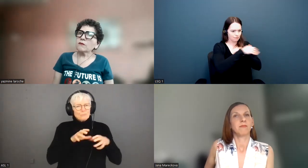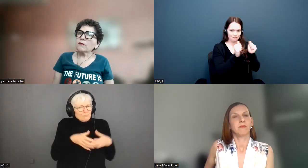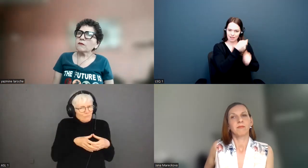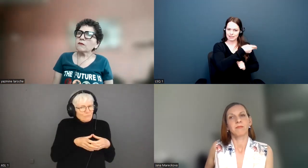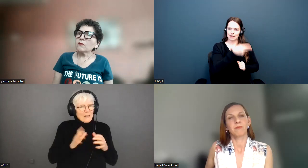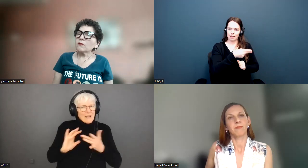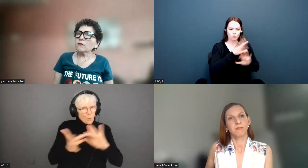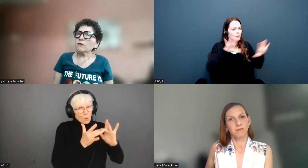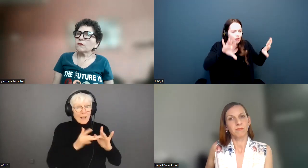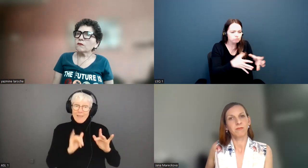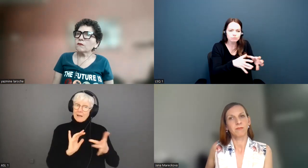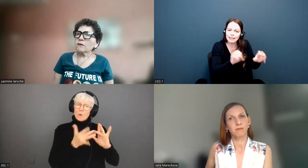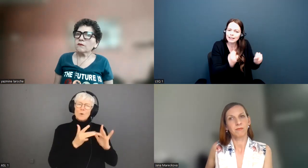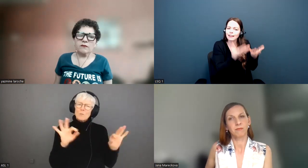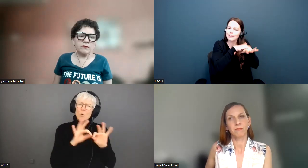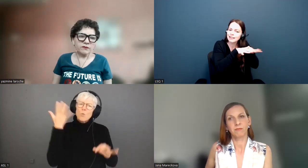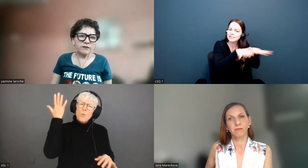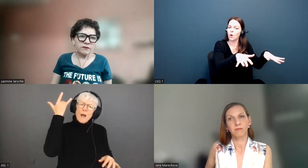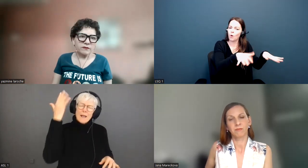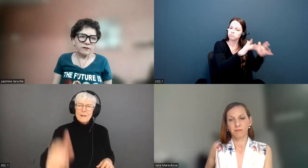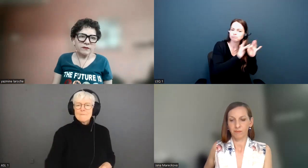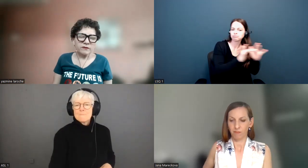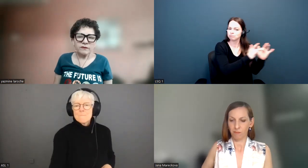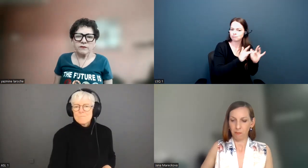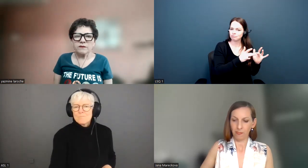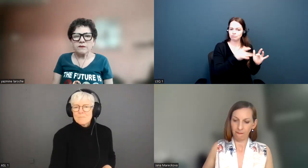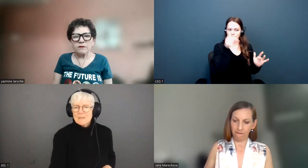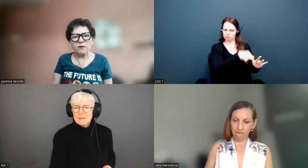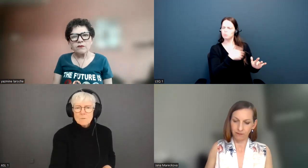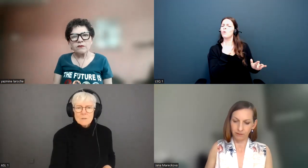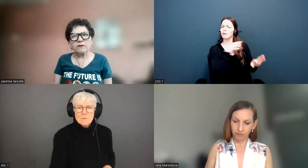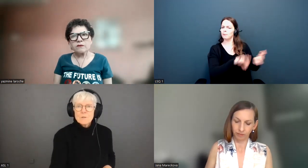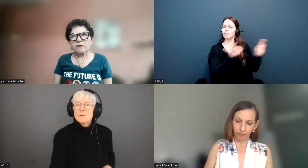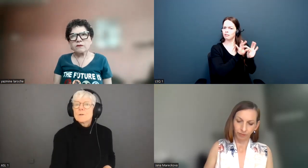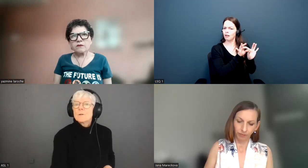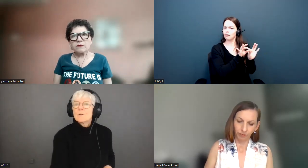network is important uh because I think they are different from like management involved